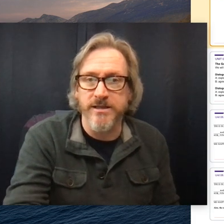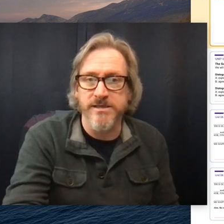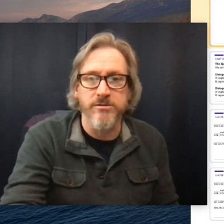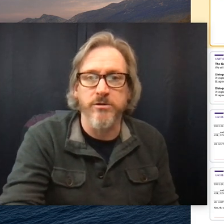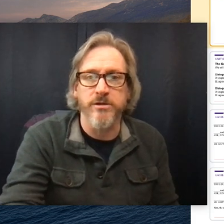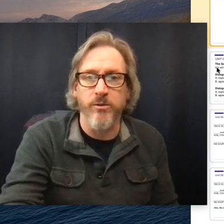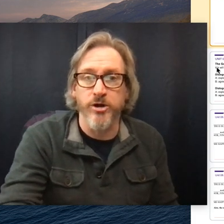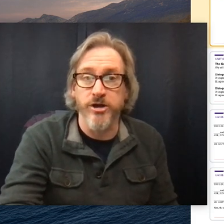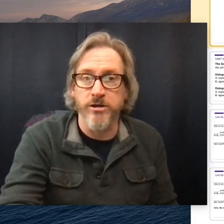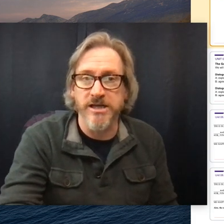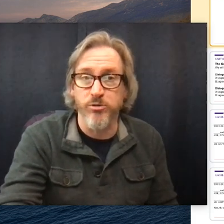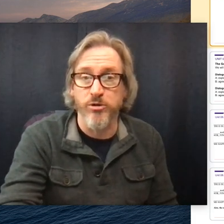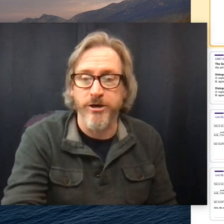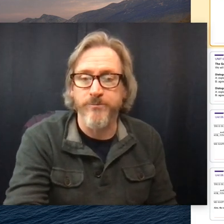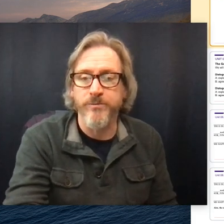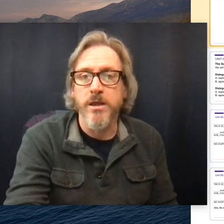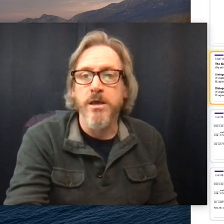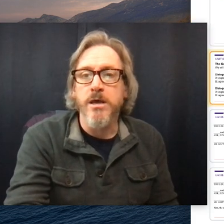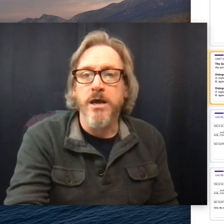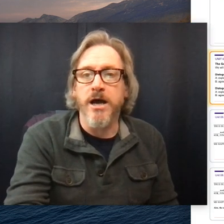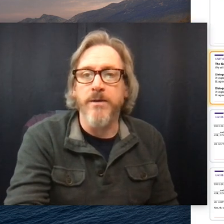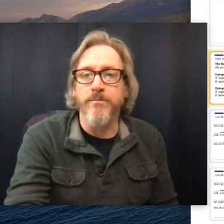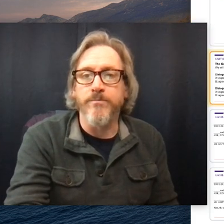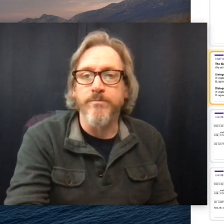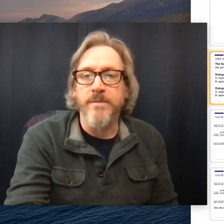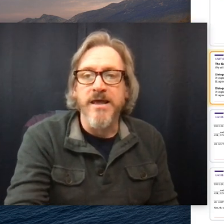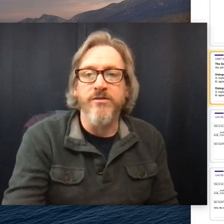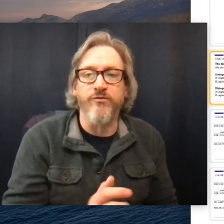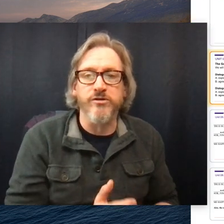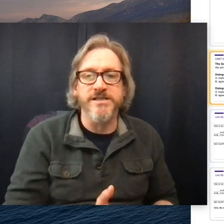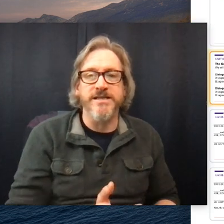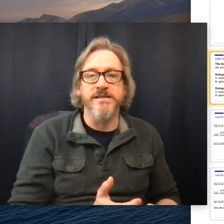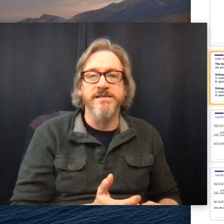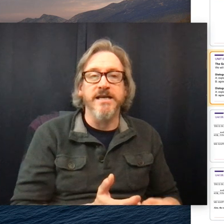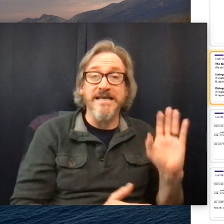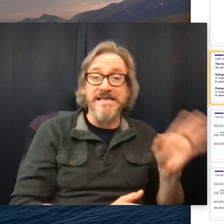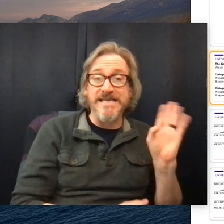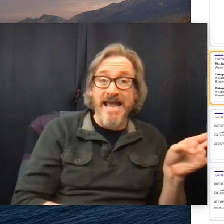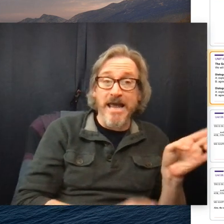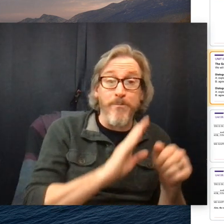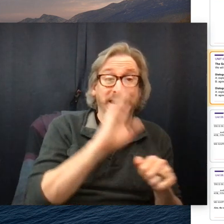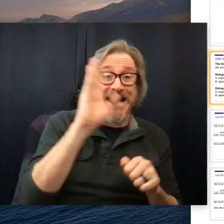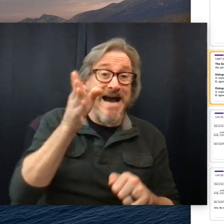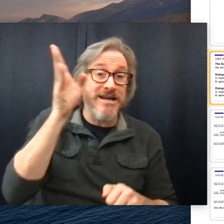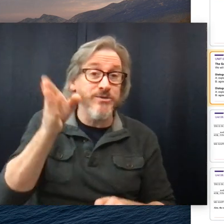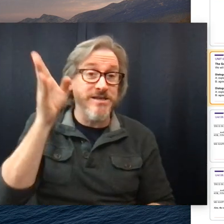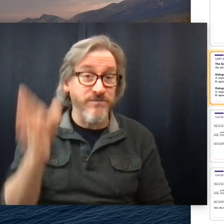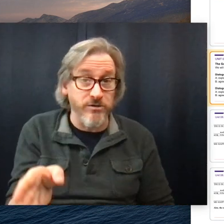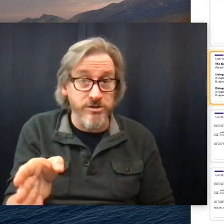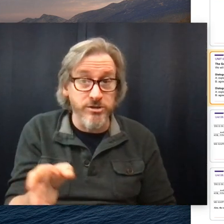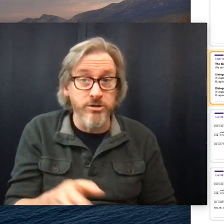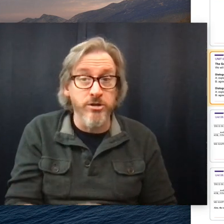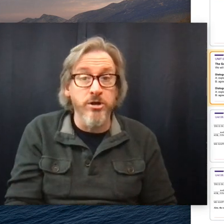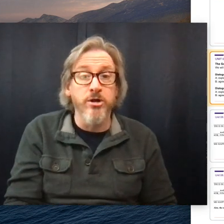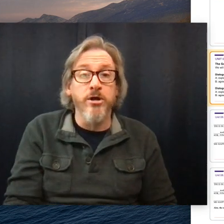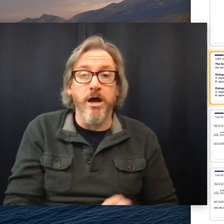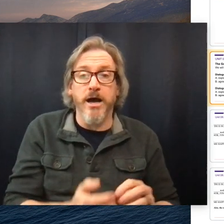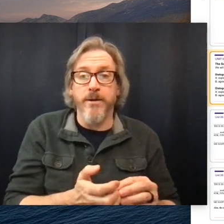at this that we're going to explore here um the first is yes I can but I got to do this first